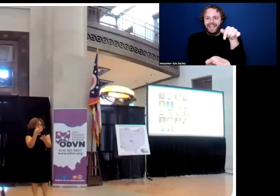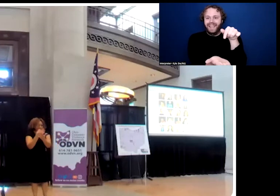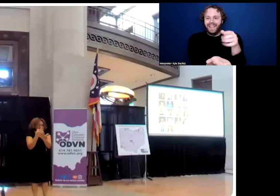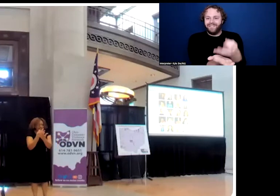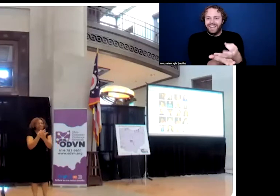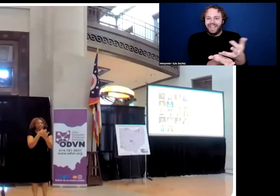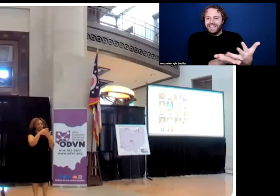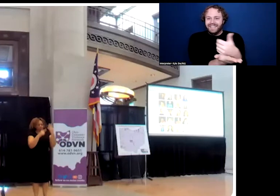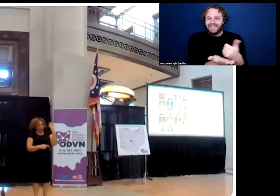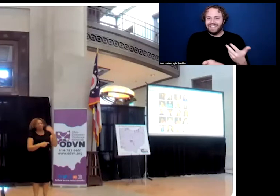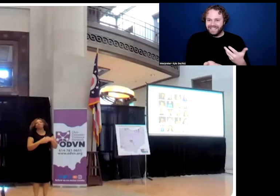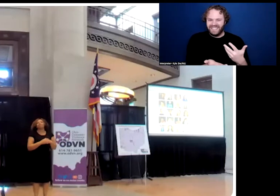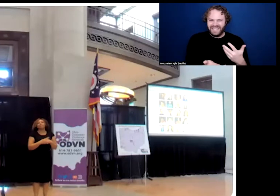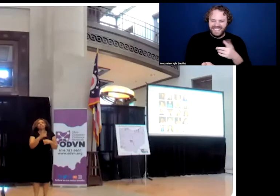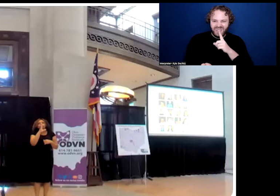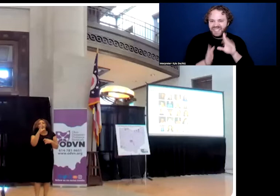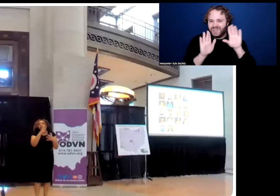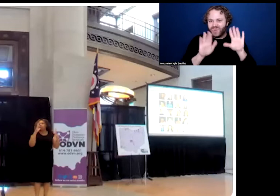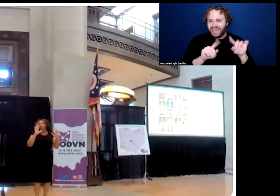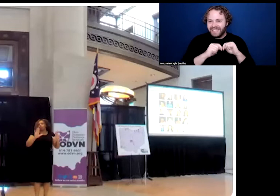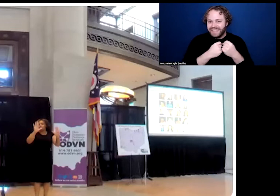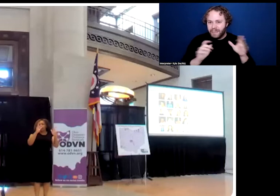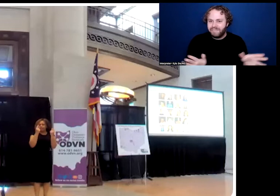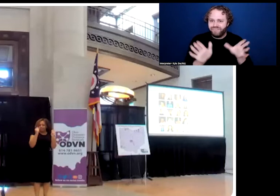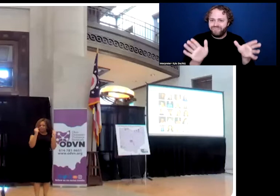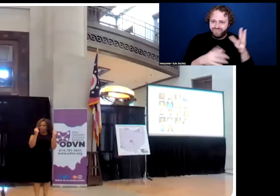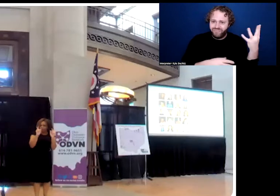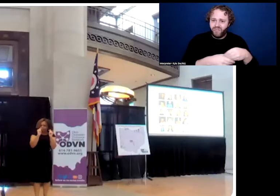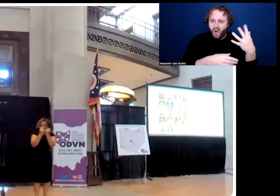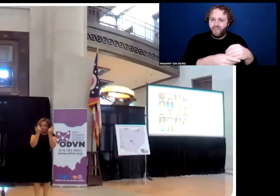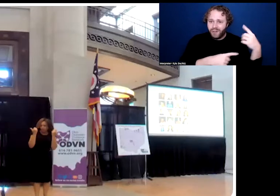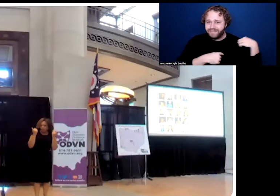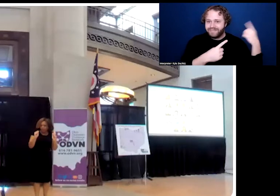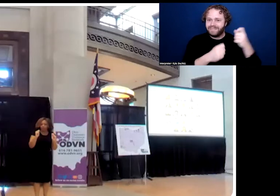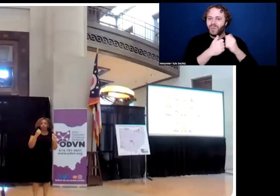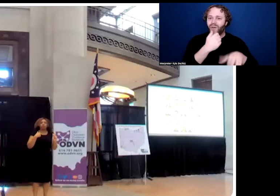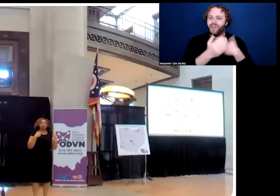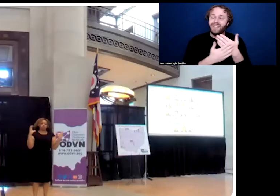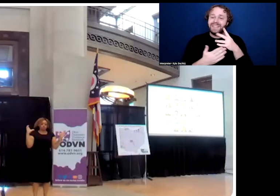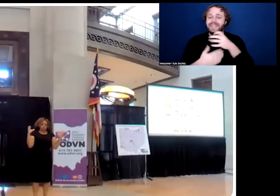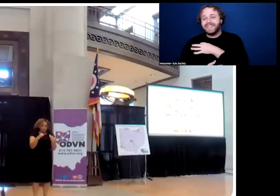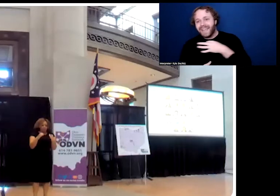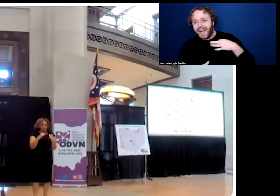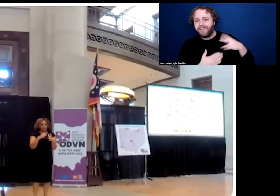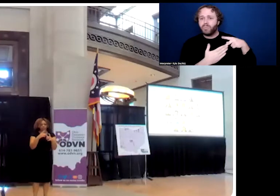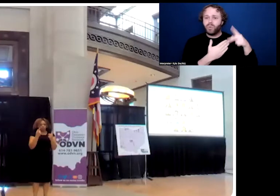What a great team effort it's been with ODVN staff and program members combining for an incredible grassroots effort